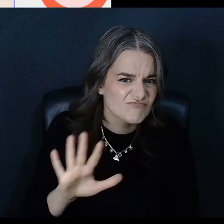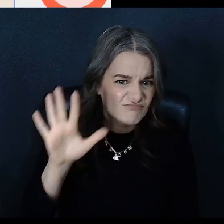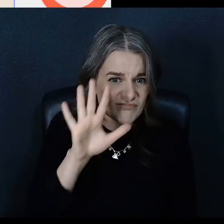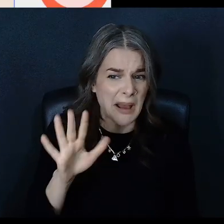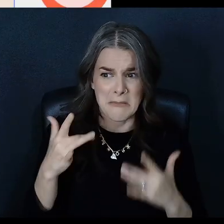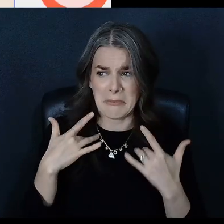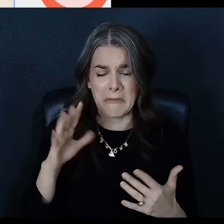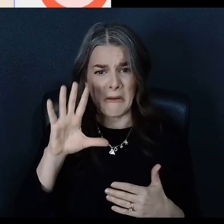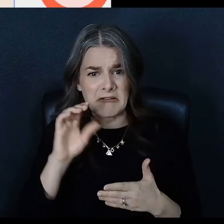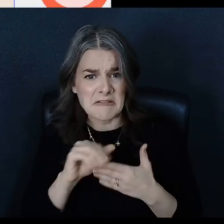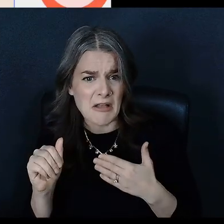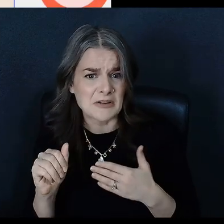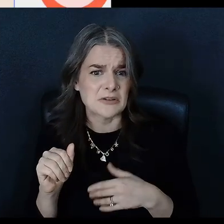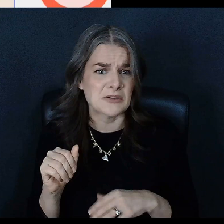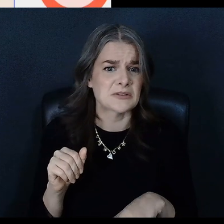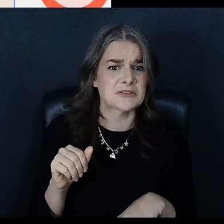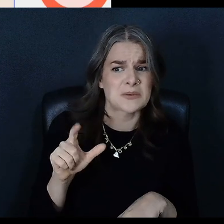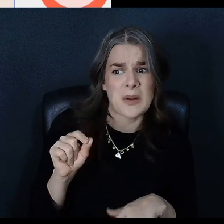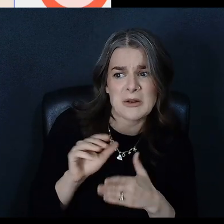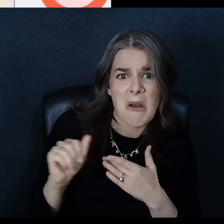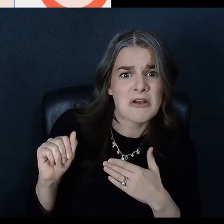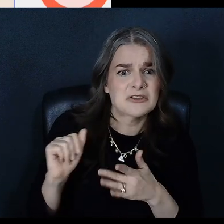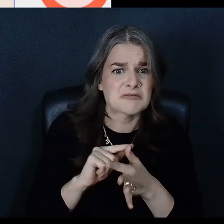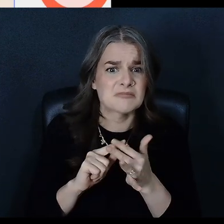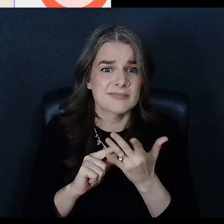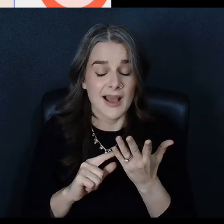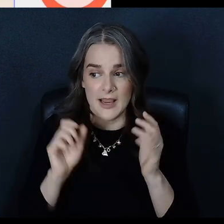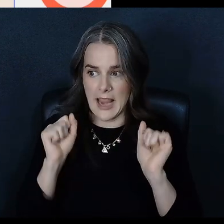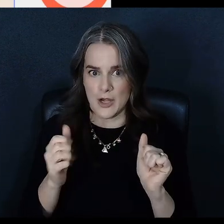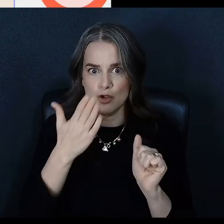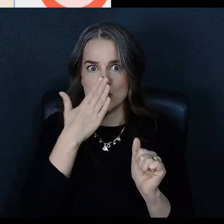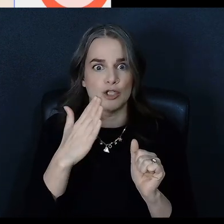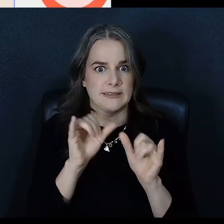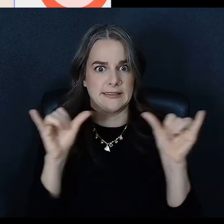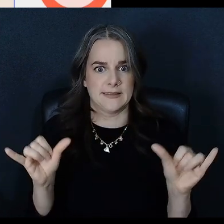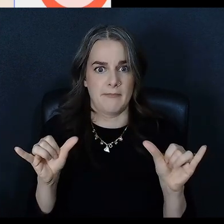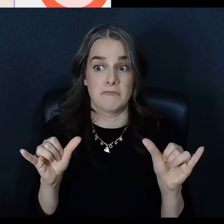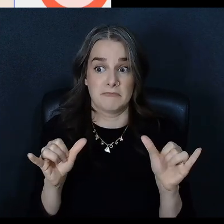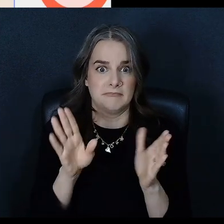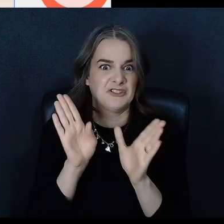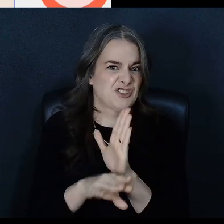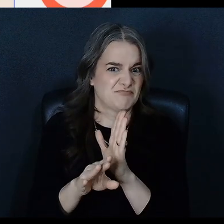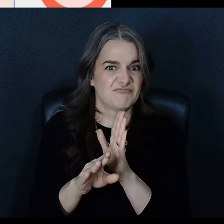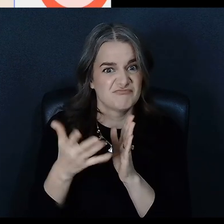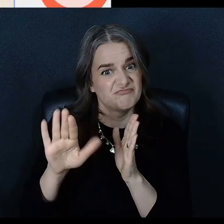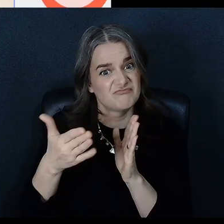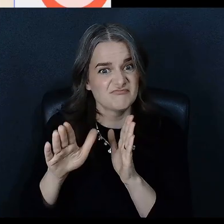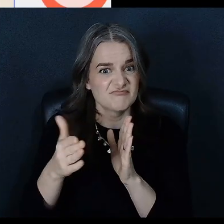You could put together a really quality system for somebody relatively inexpensive and build it over time